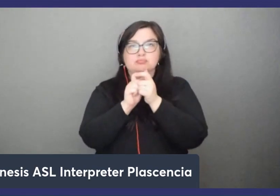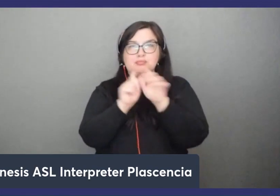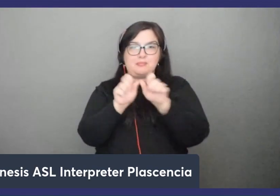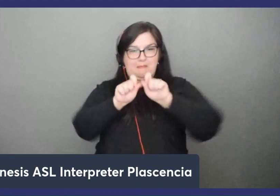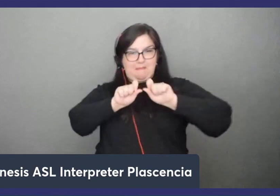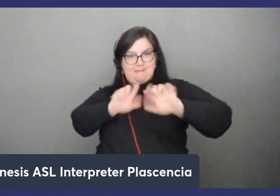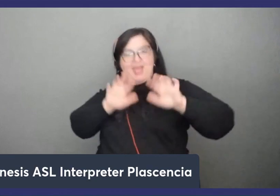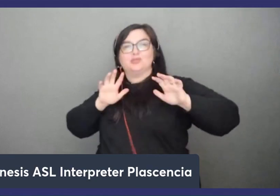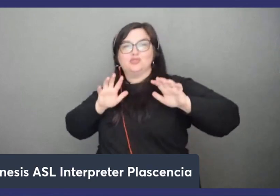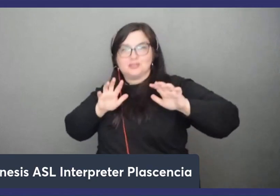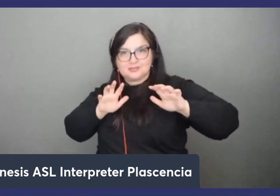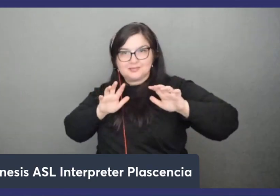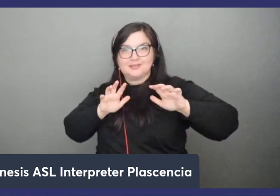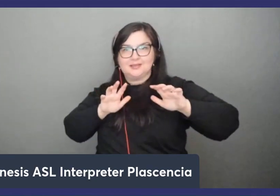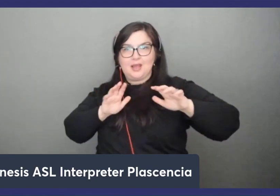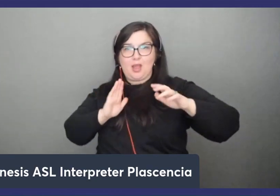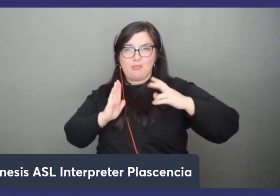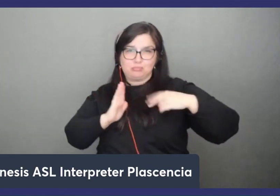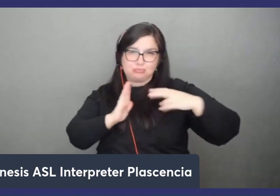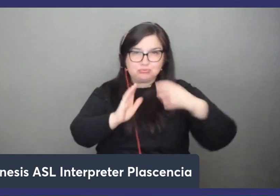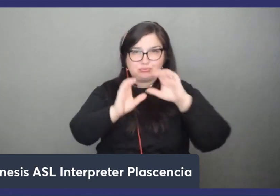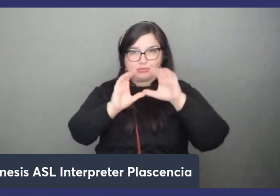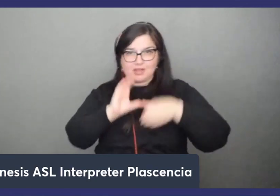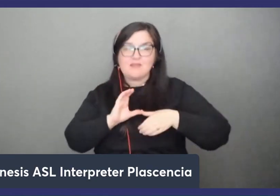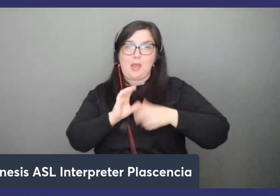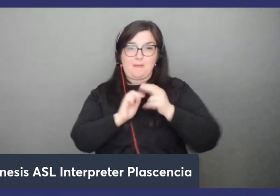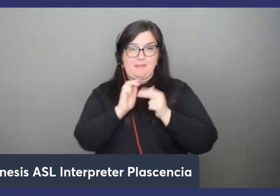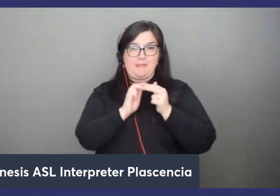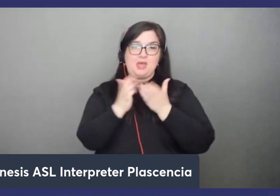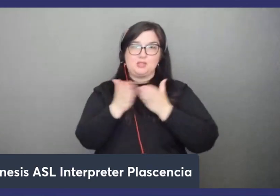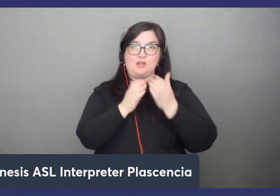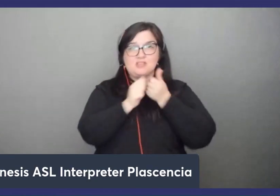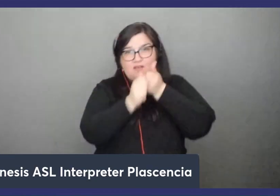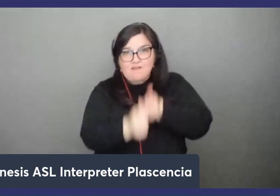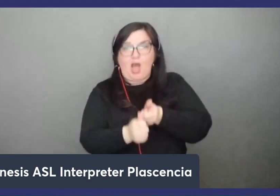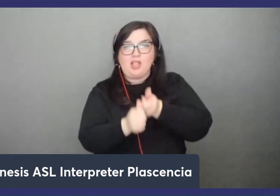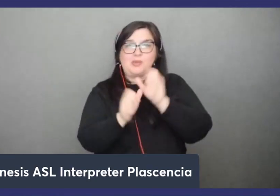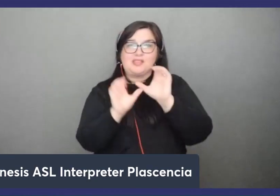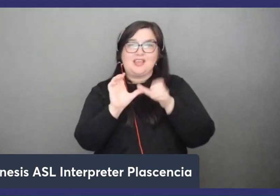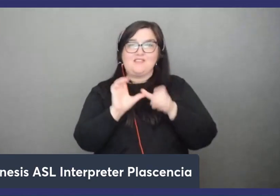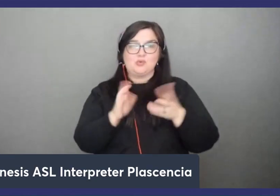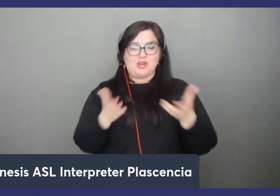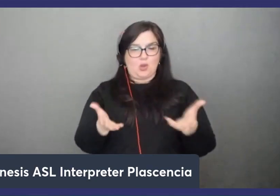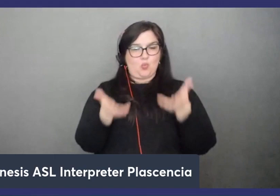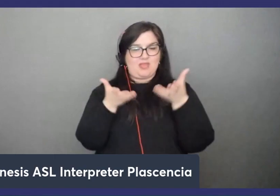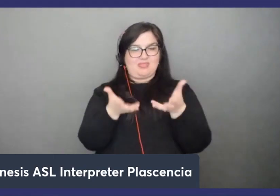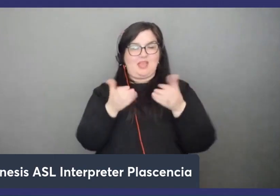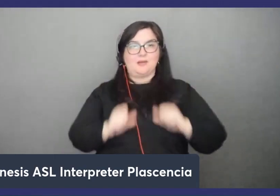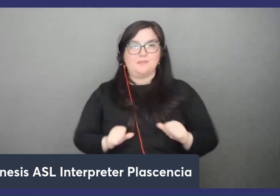and then reach that config and build those services based on the configuration right there. Now there's, I had- - You know it's good when Brian's smilin'.